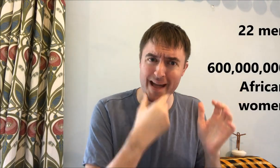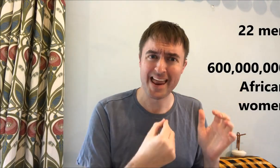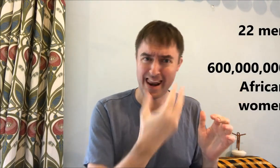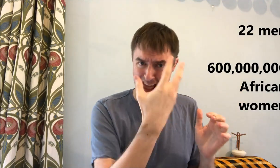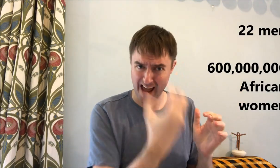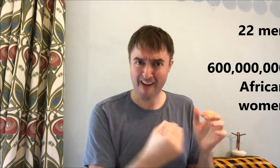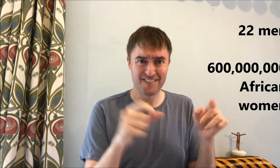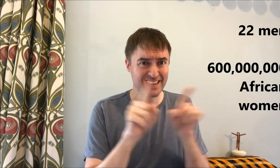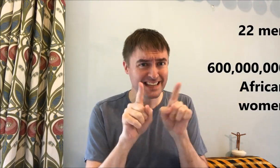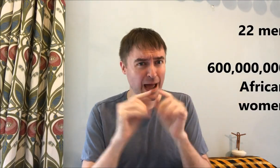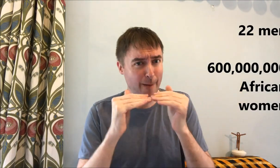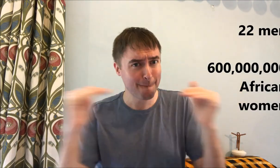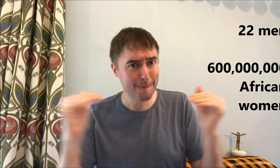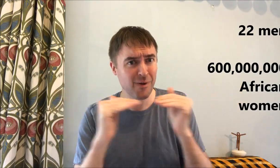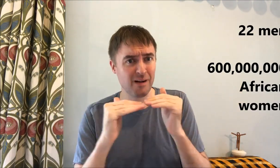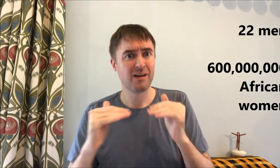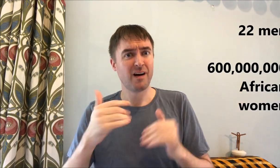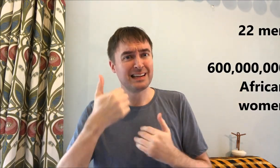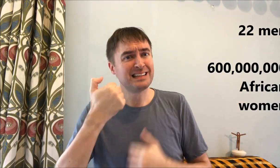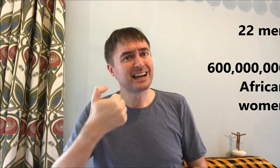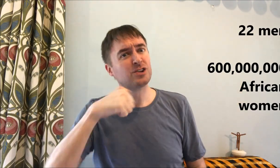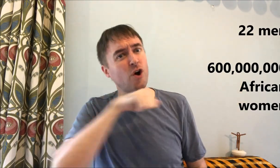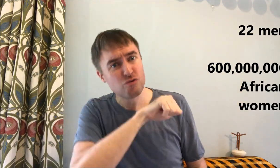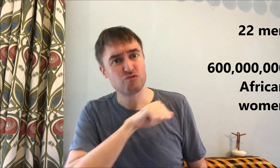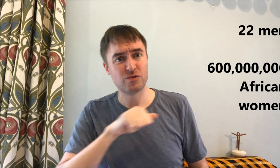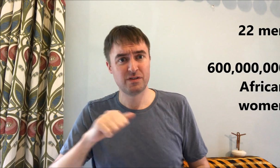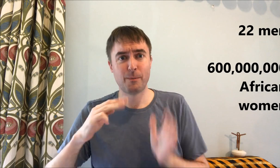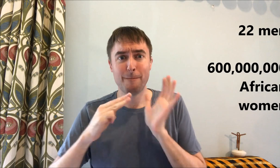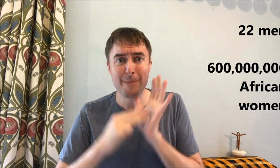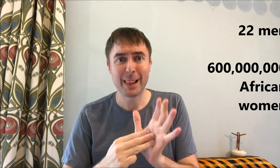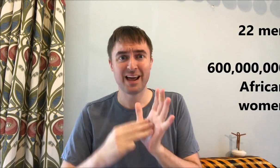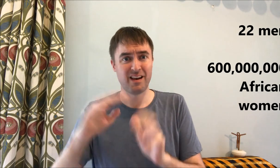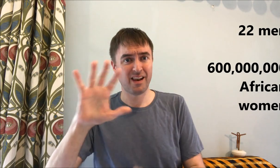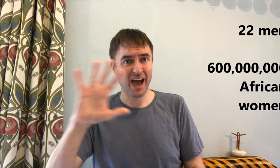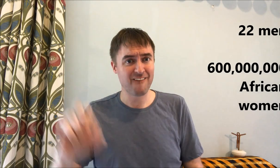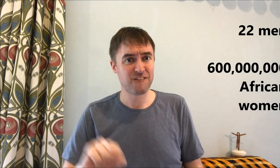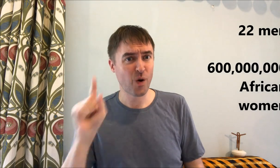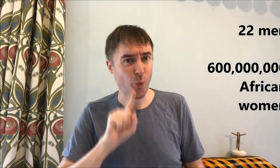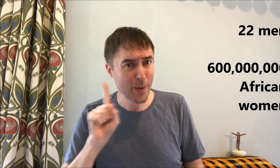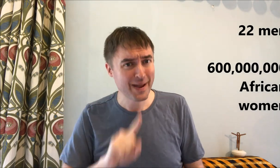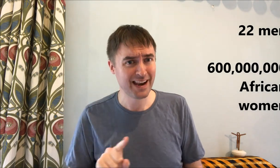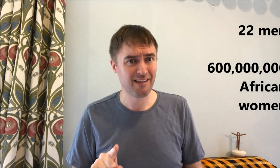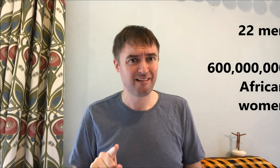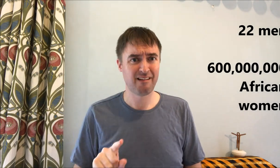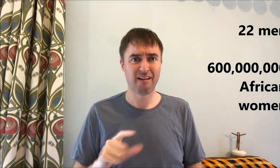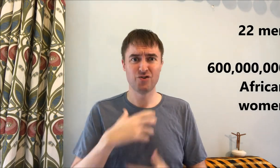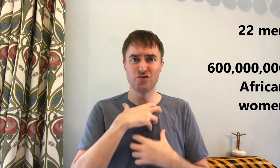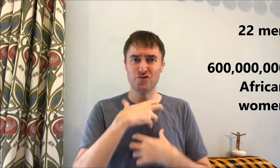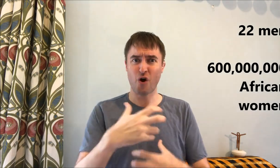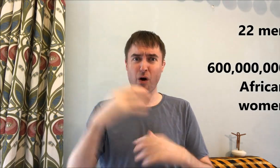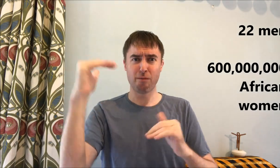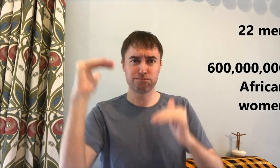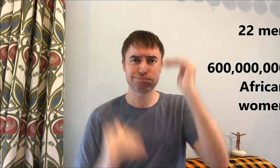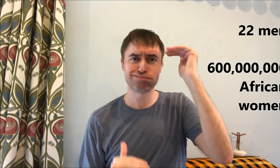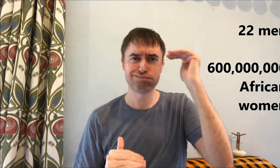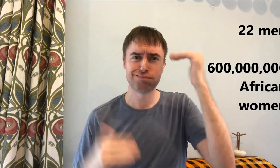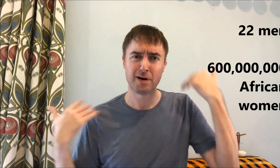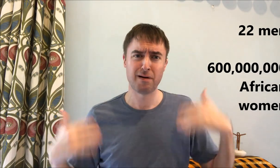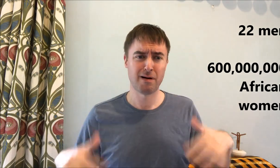Twenty-two men who have the same wealth as 600,000,000 African women.